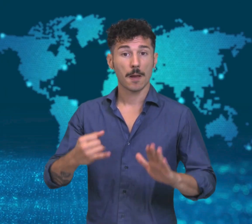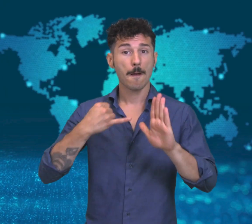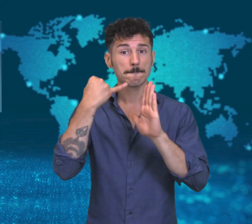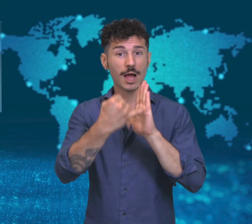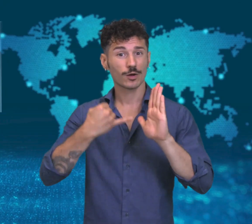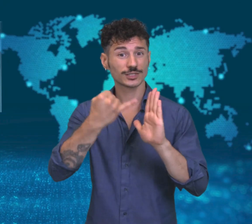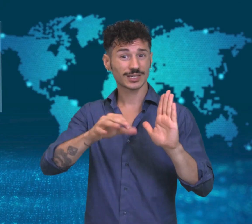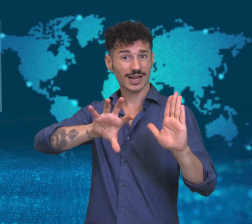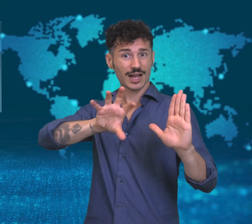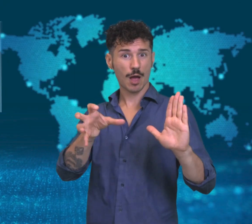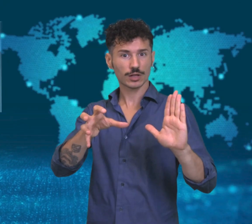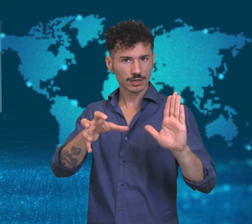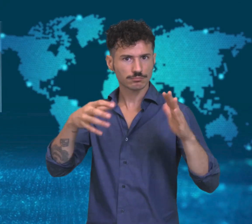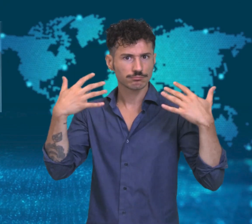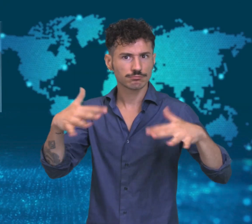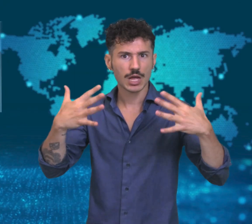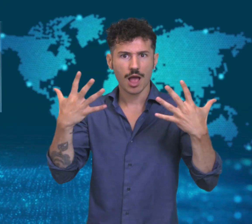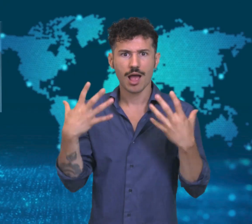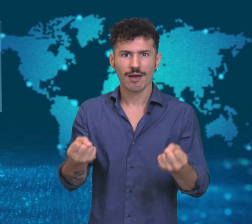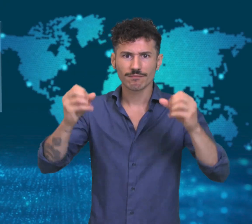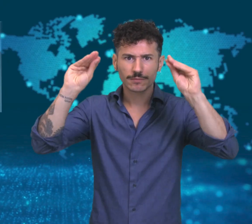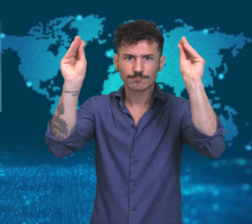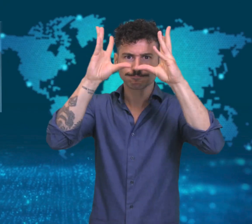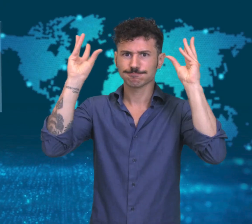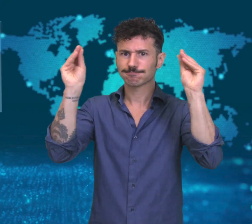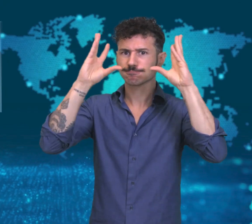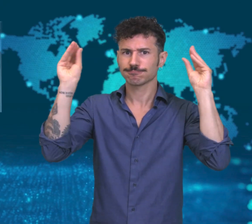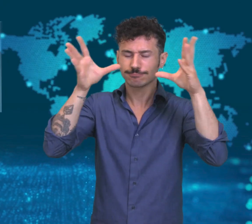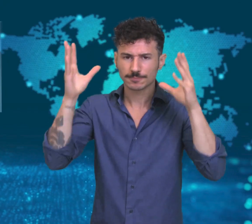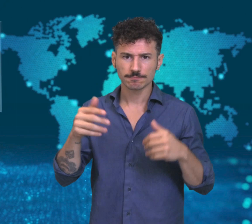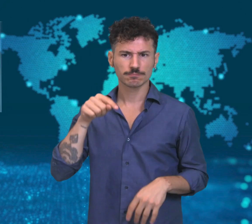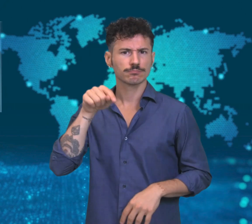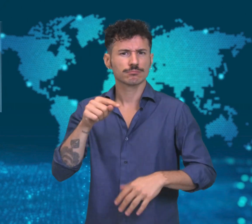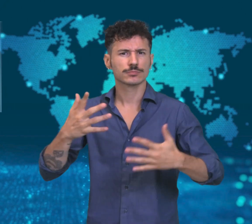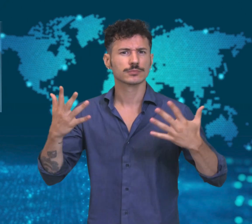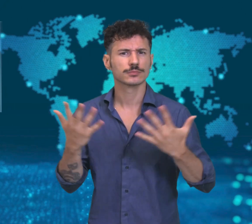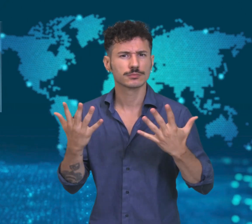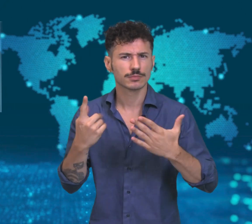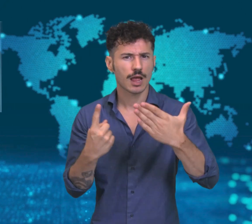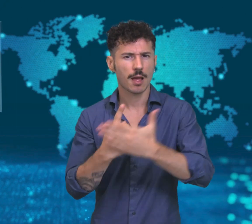[Alessio]: Mauritius is in a state of emergency!